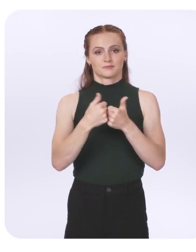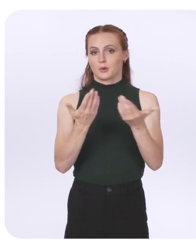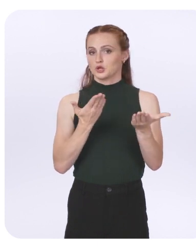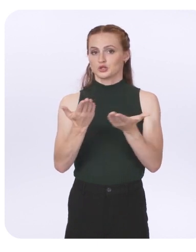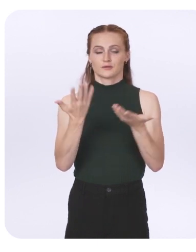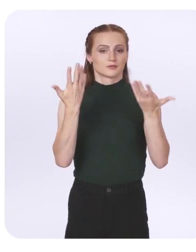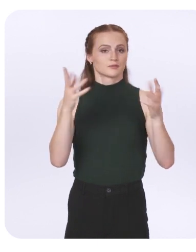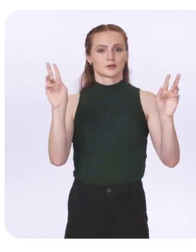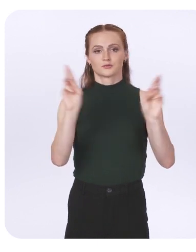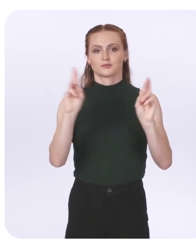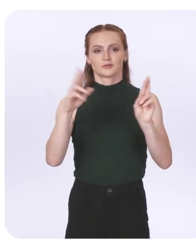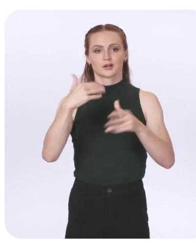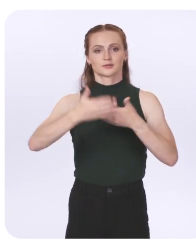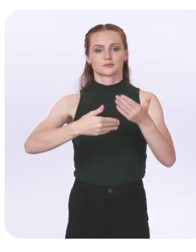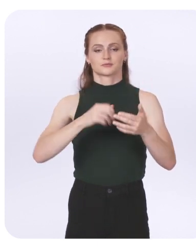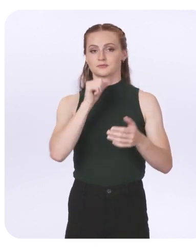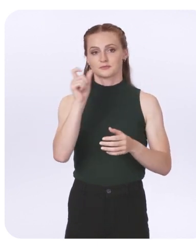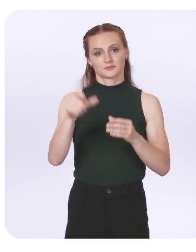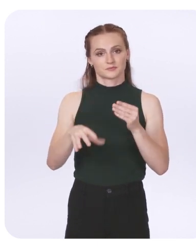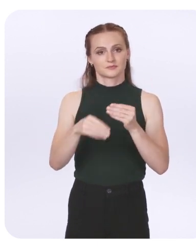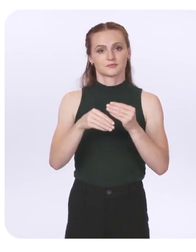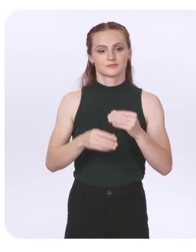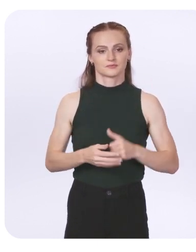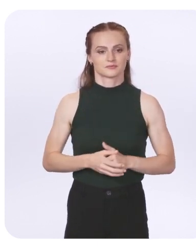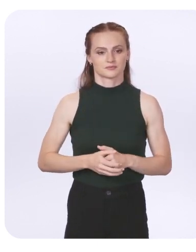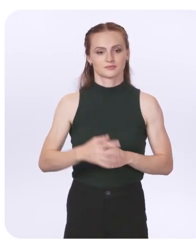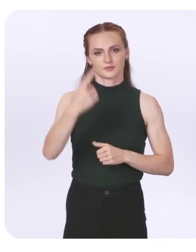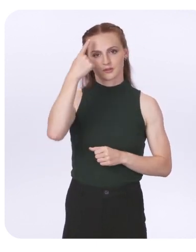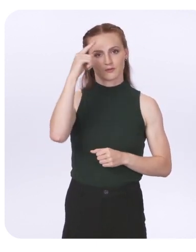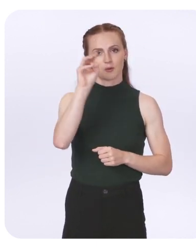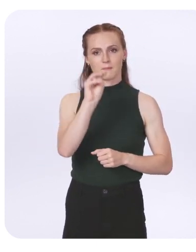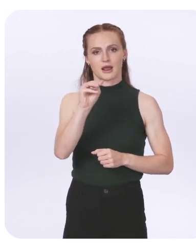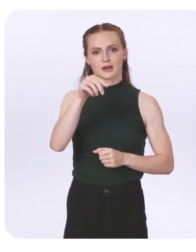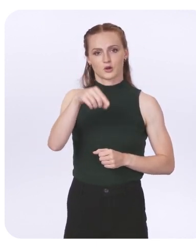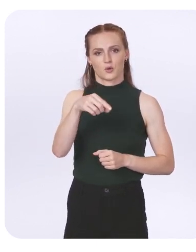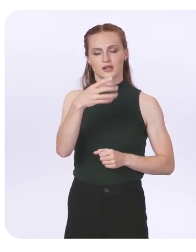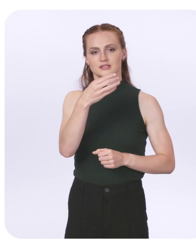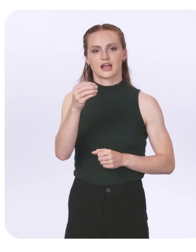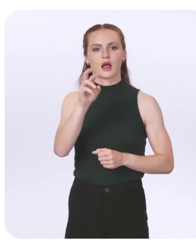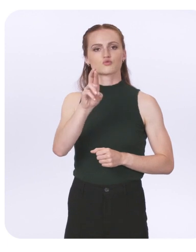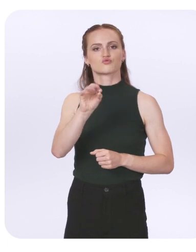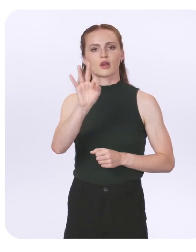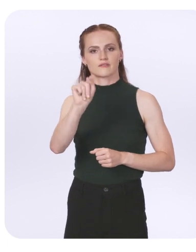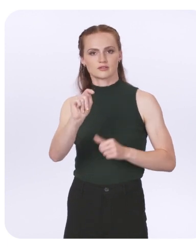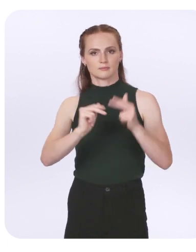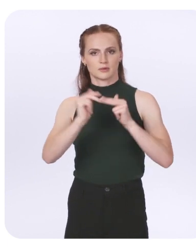Nothing needed to add to this. For Meta Quest and rebuilds we deploy to the Meta product page